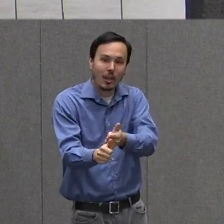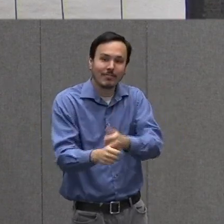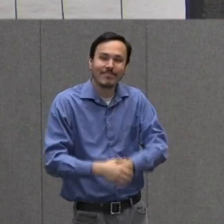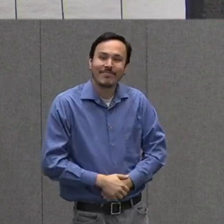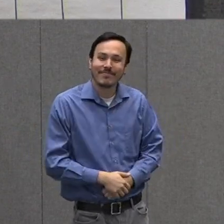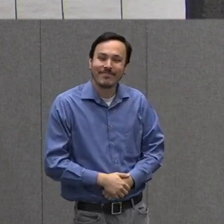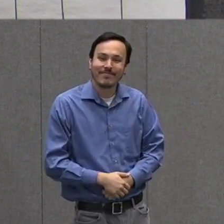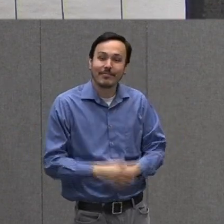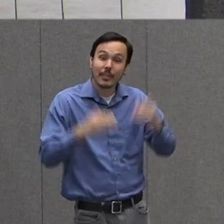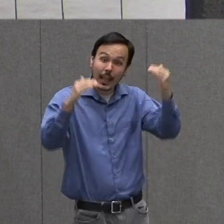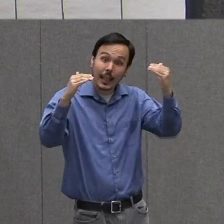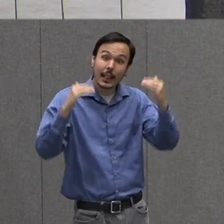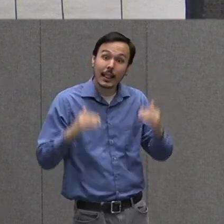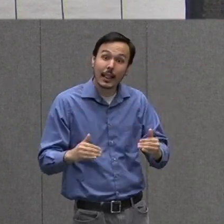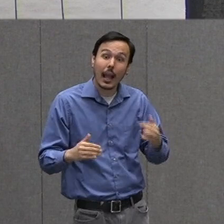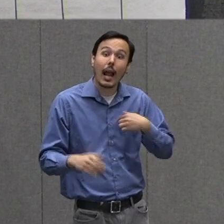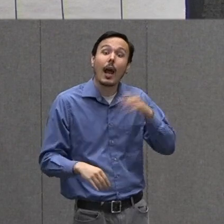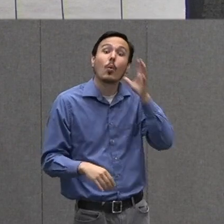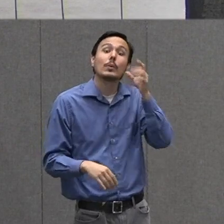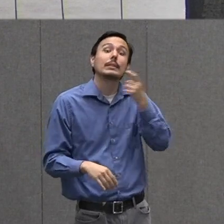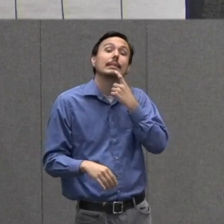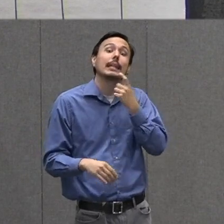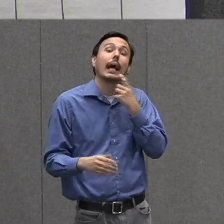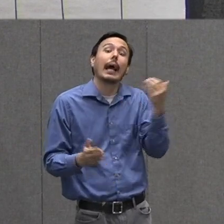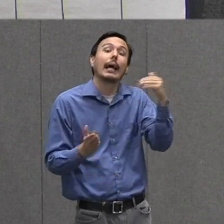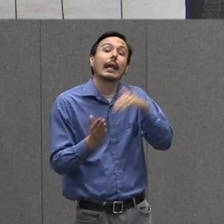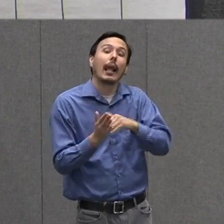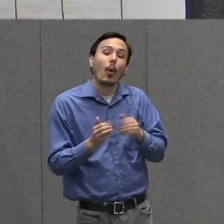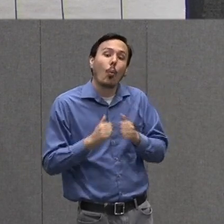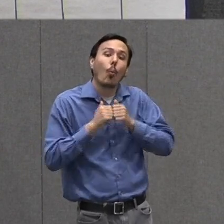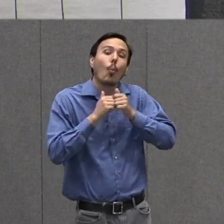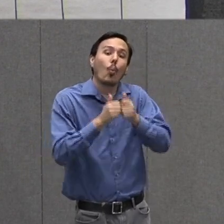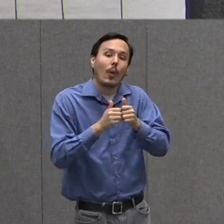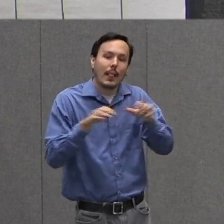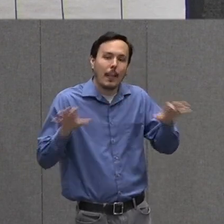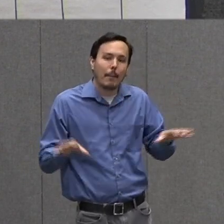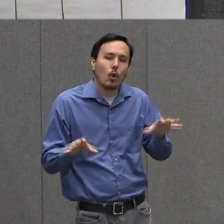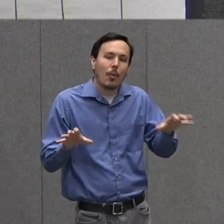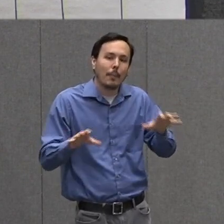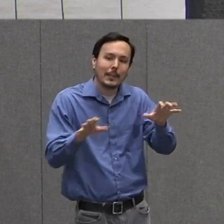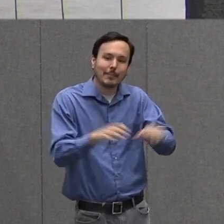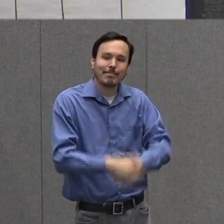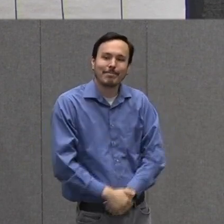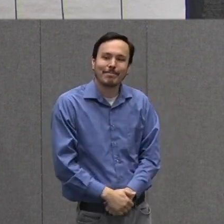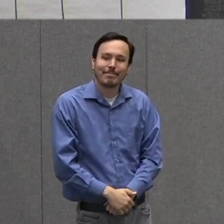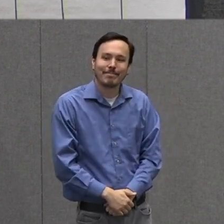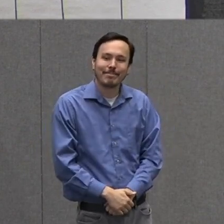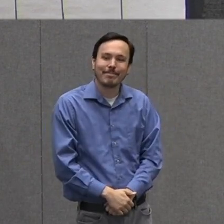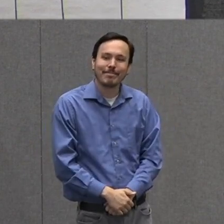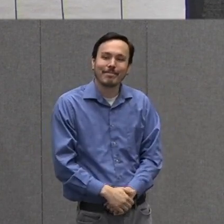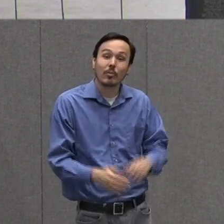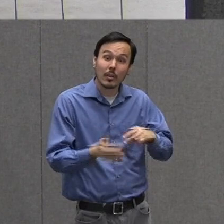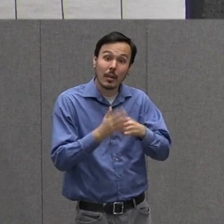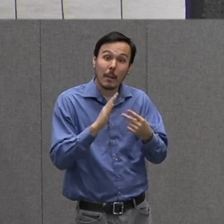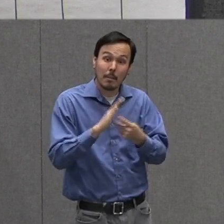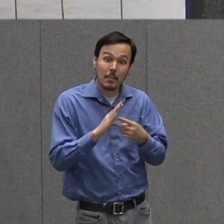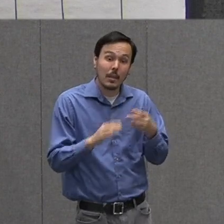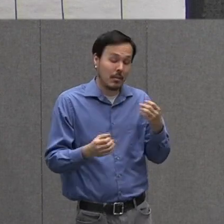Then I'm going to say it again with the movements so then that way our diverse learners out there